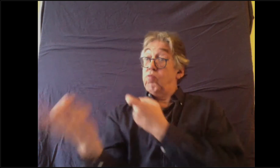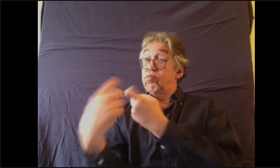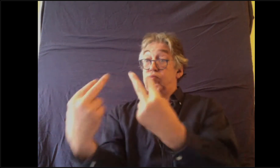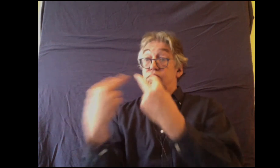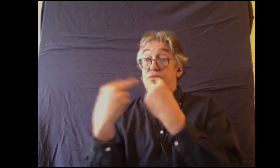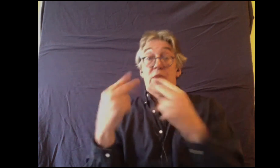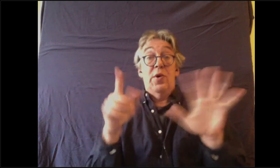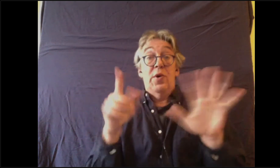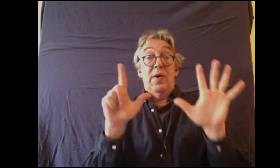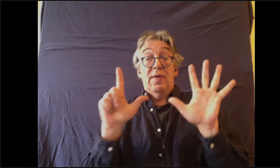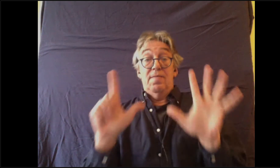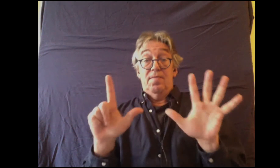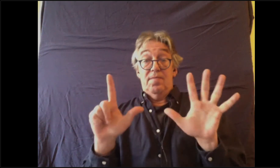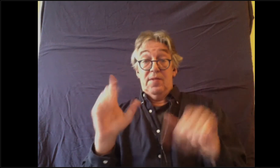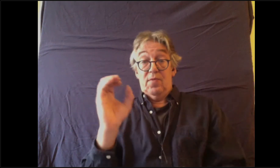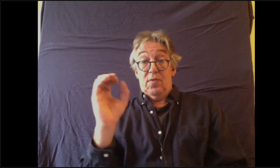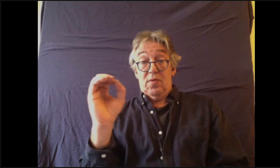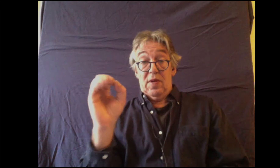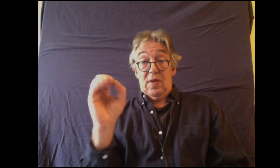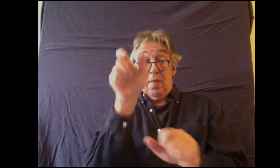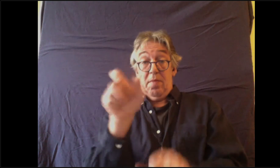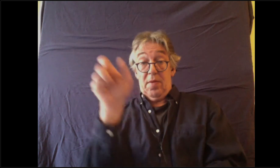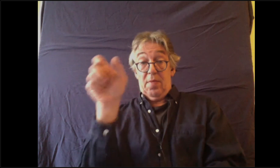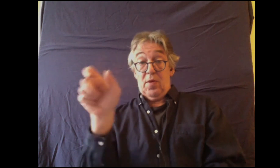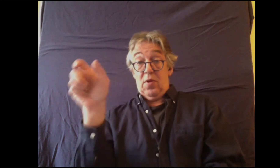You may have noticed that it's accessible,